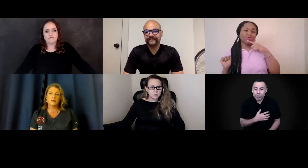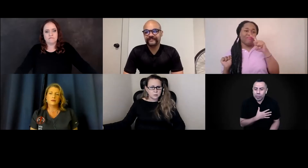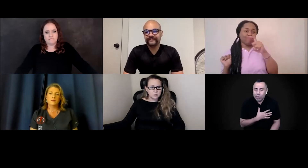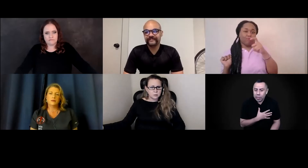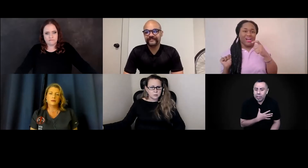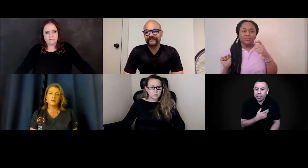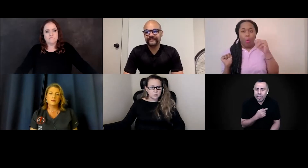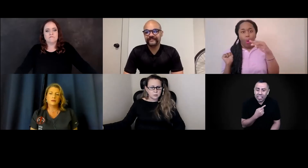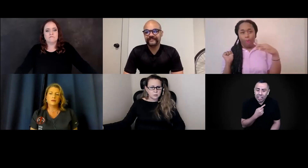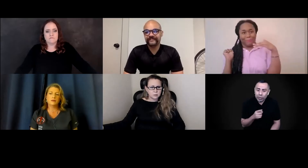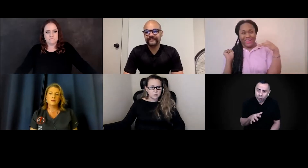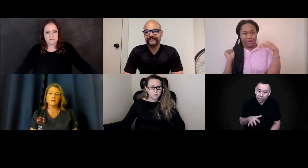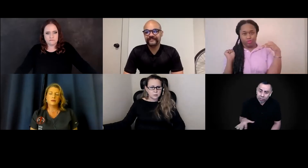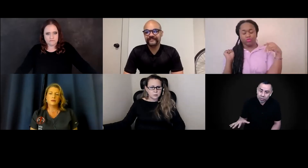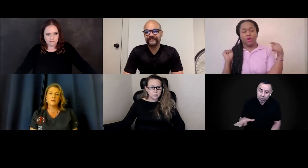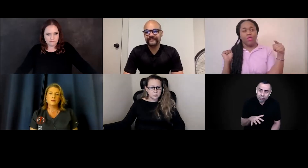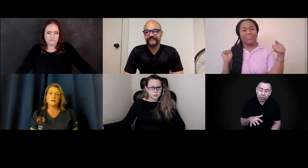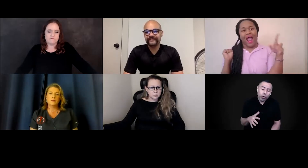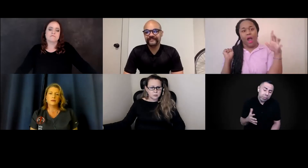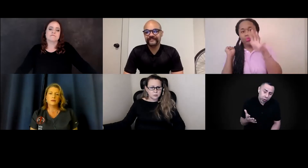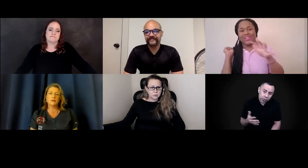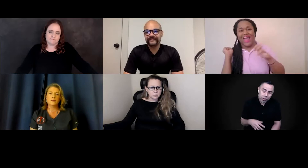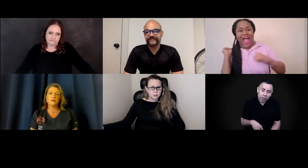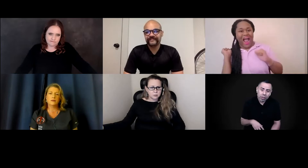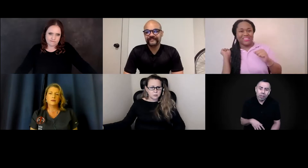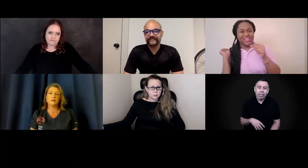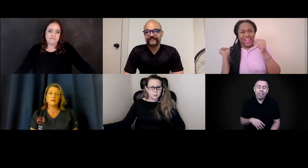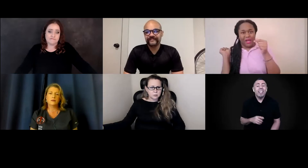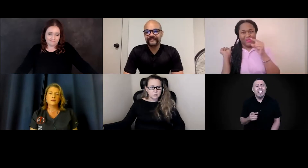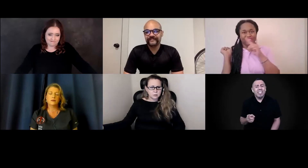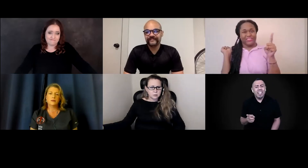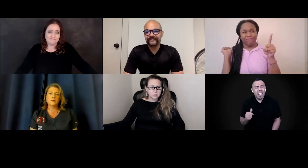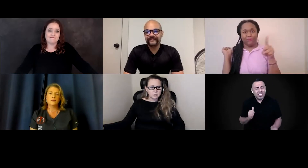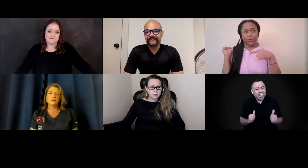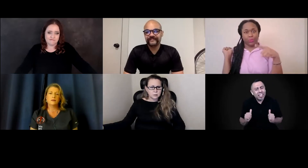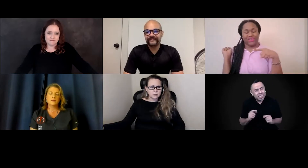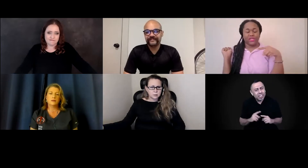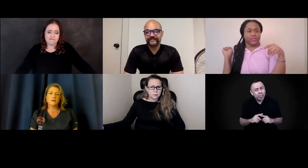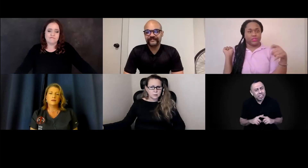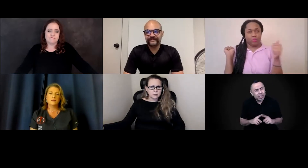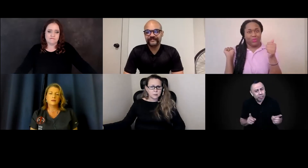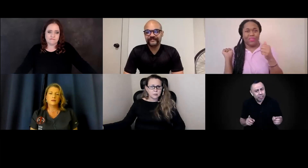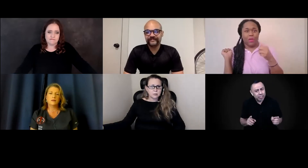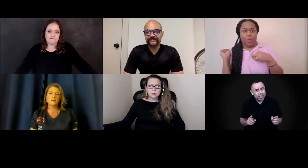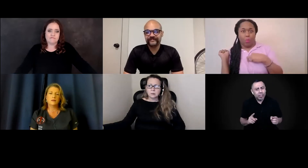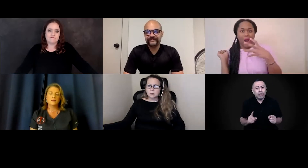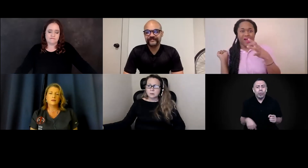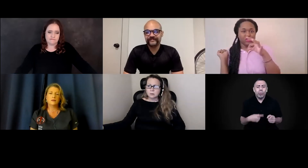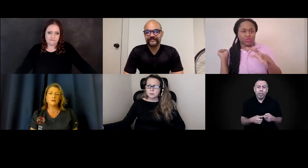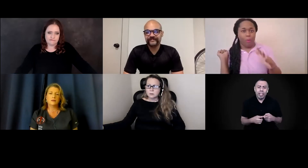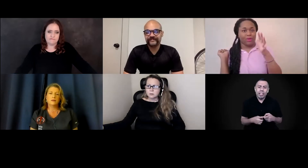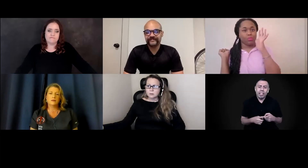And I've noticed that my hearing friends or peers, they actually act a little bit different